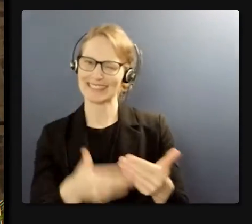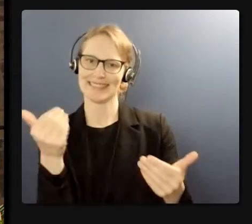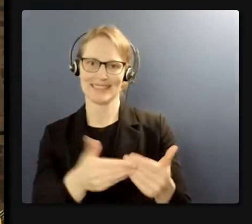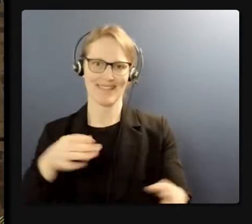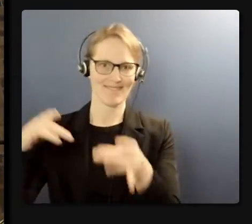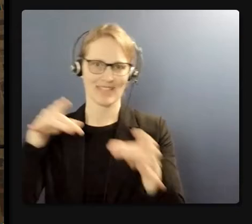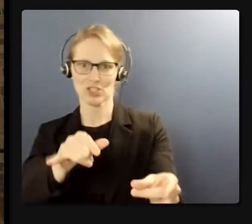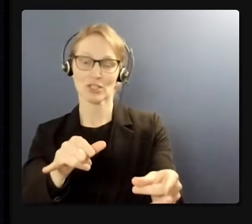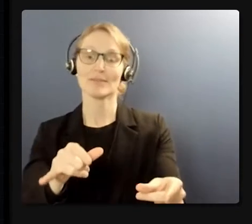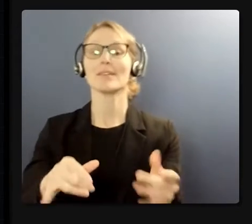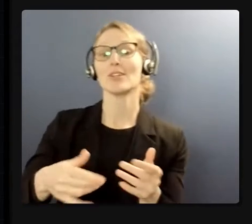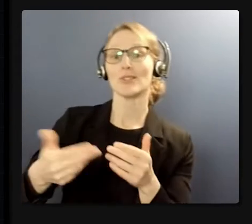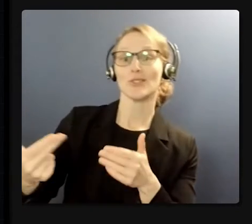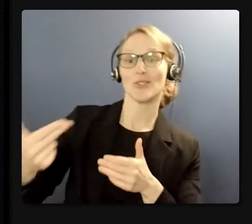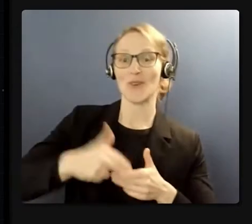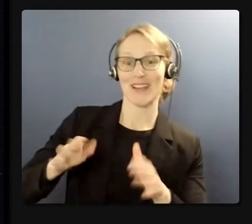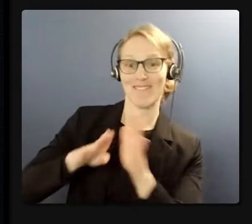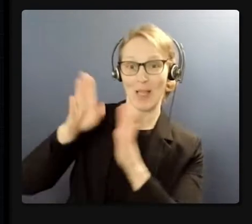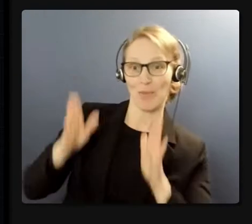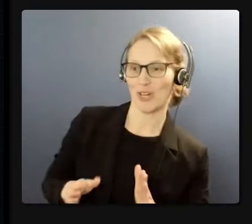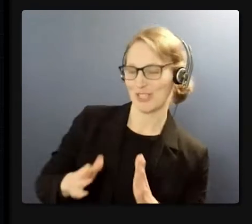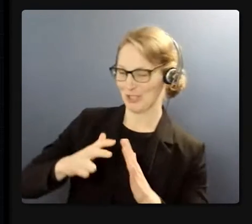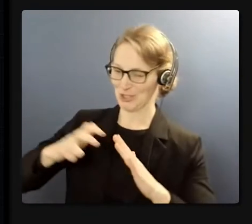at top speed with Simplygon.